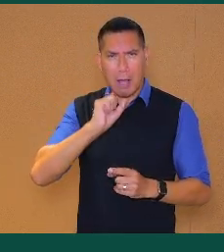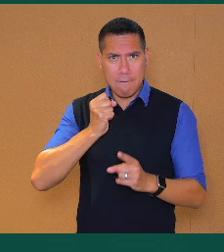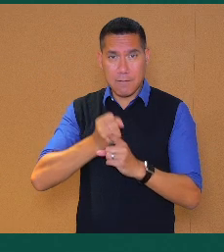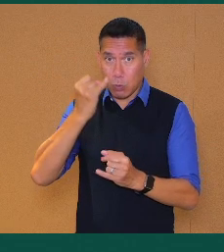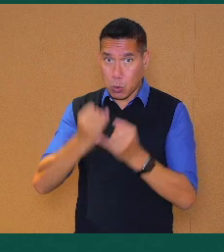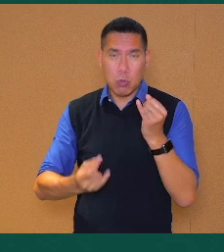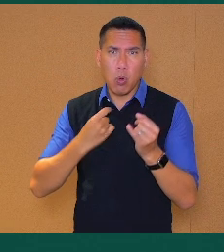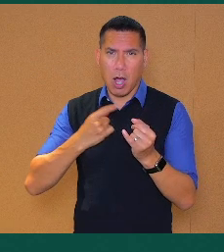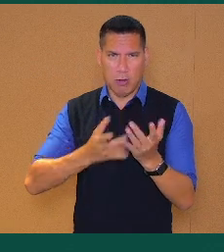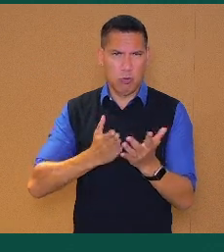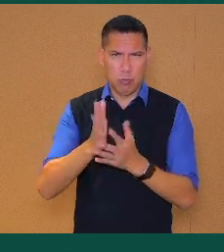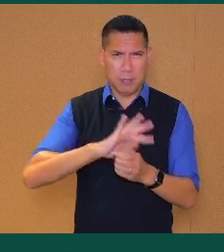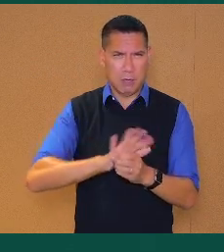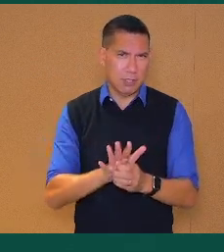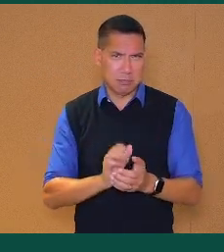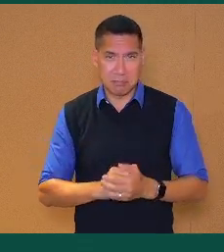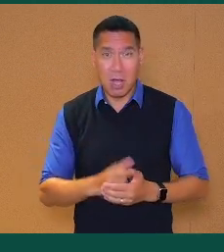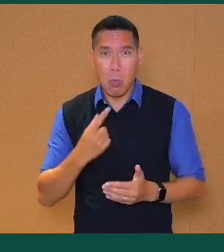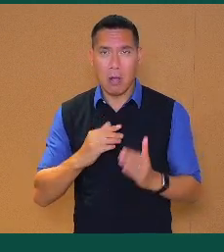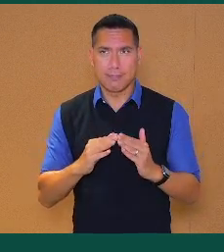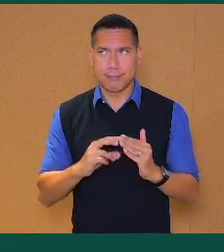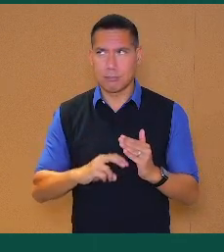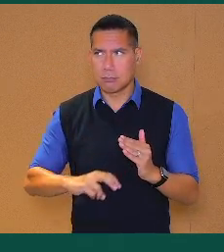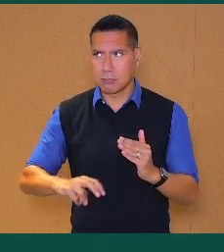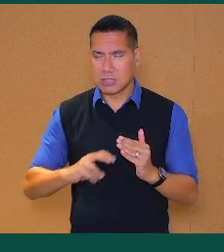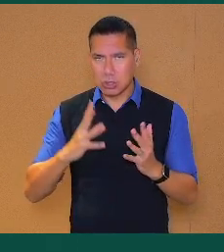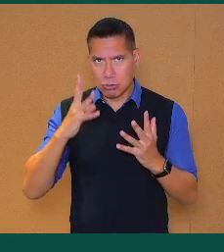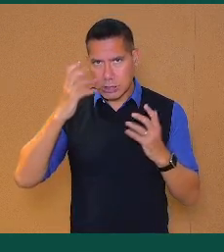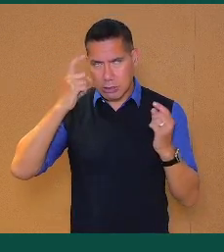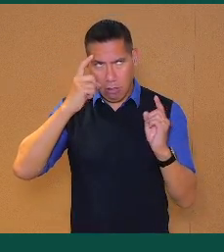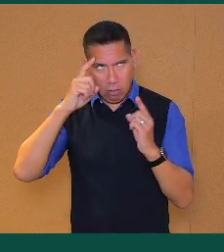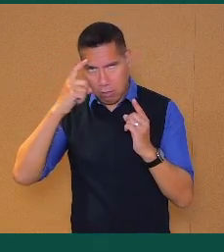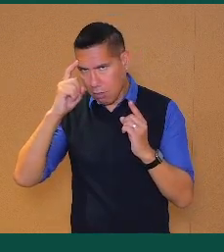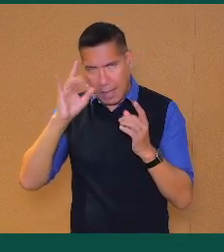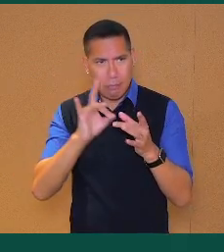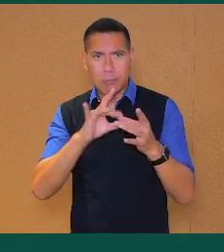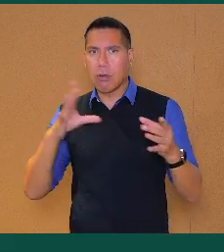most because of the pandemic. They have been isolated,